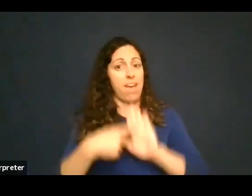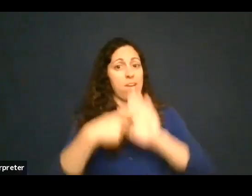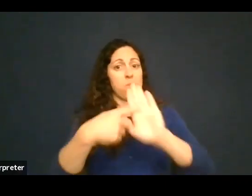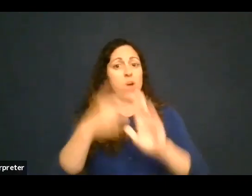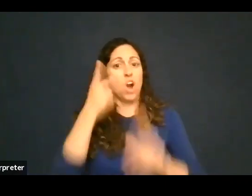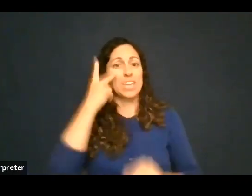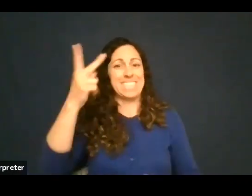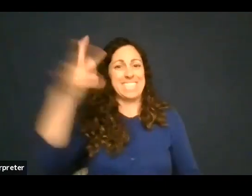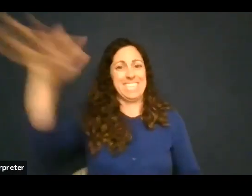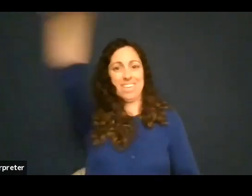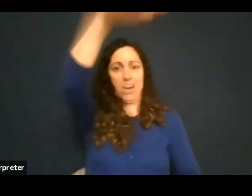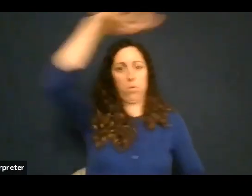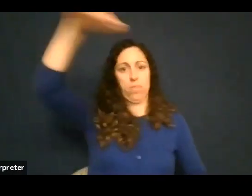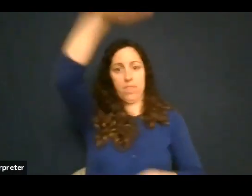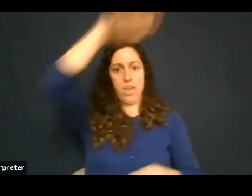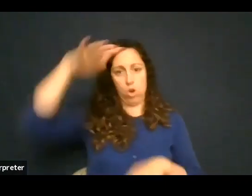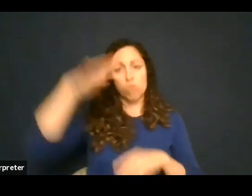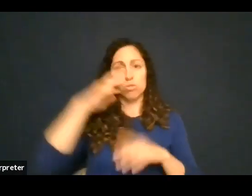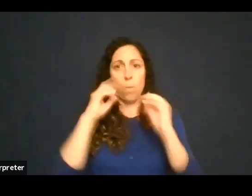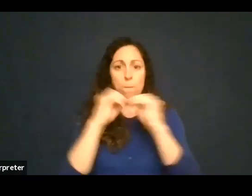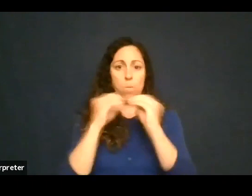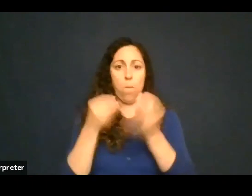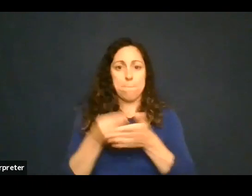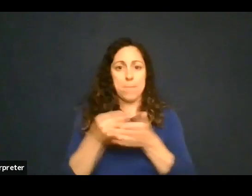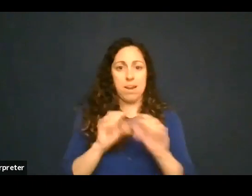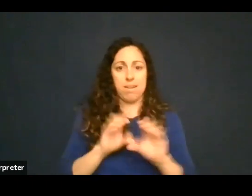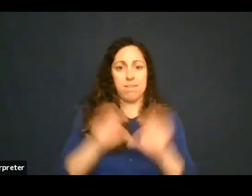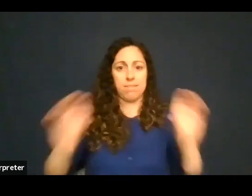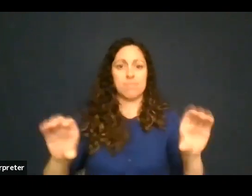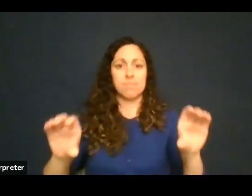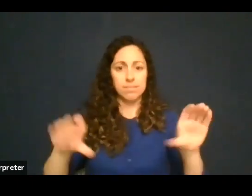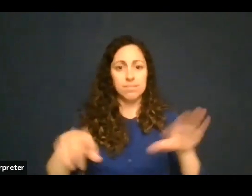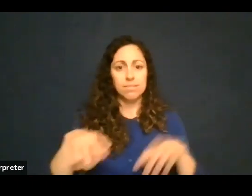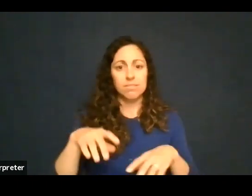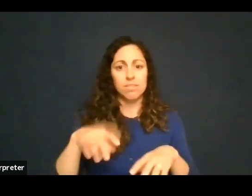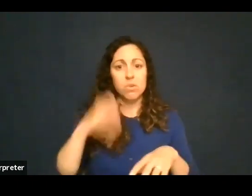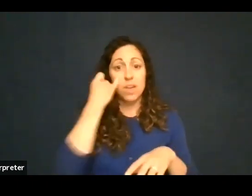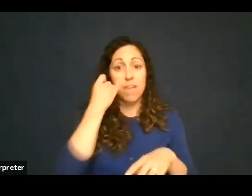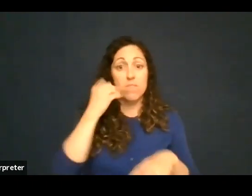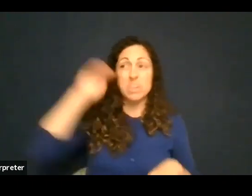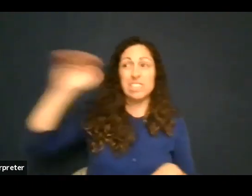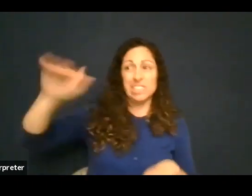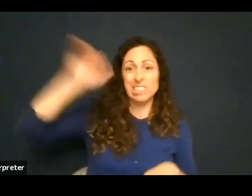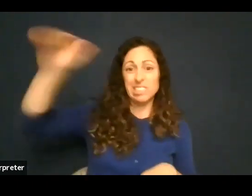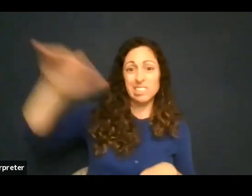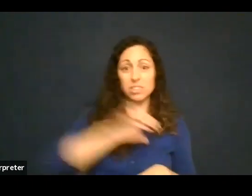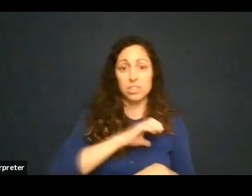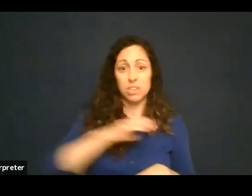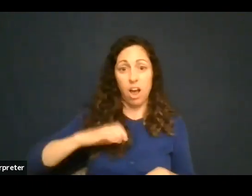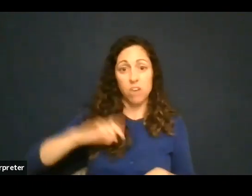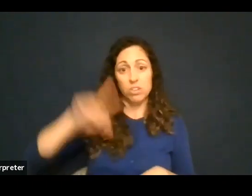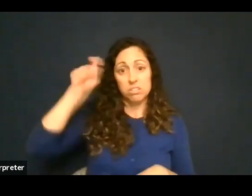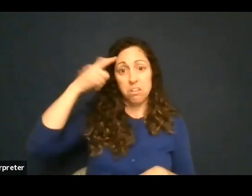will get funded or funneled towards research. Those are also good things to do.